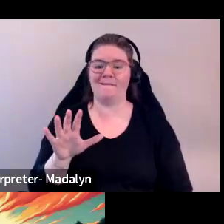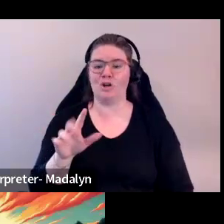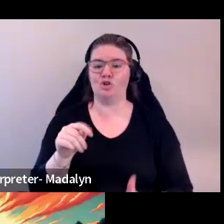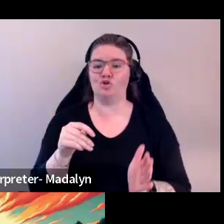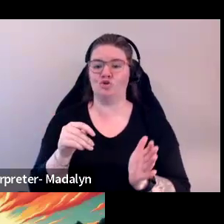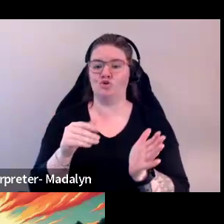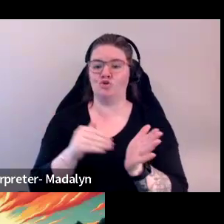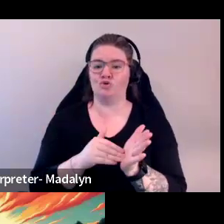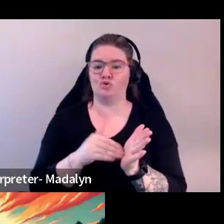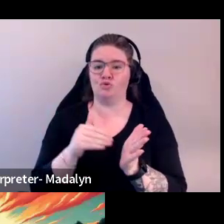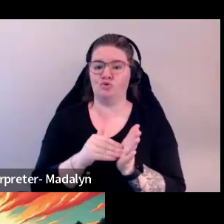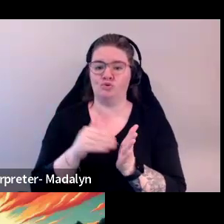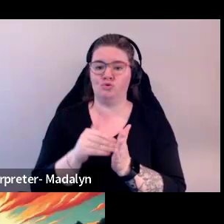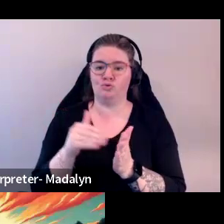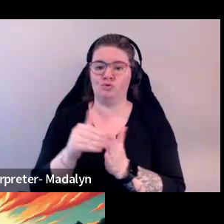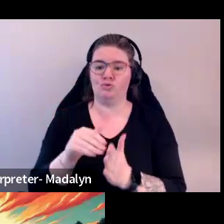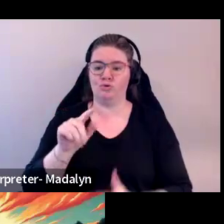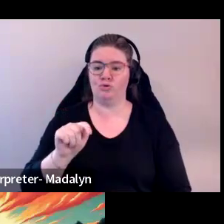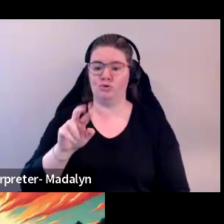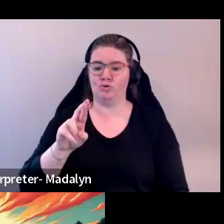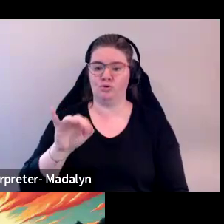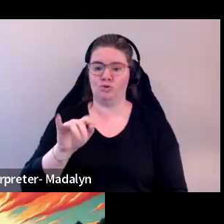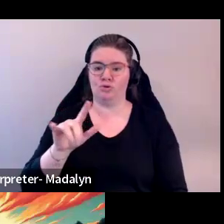Tom Olin: and that means that they can buy up, come in and buy out